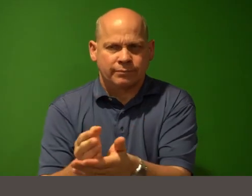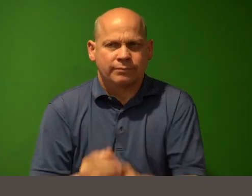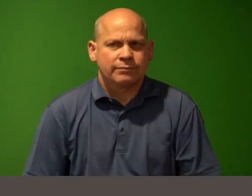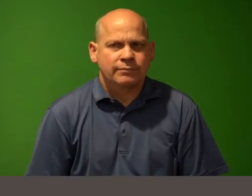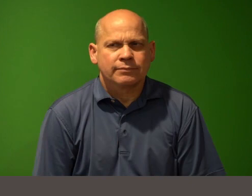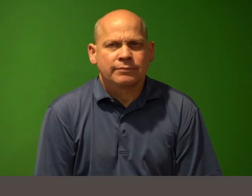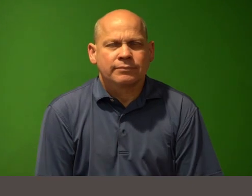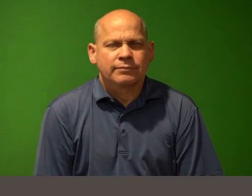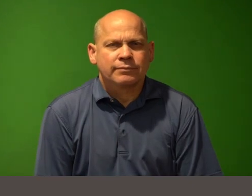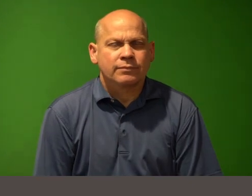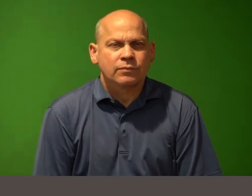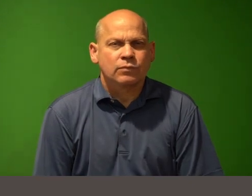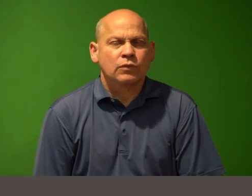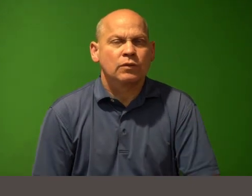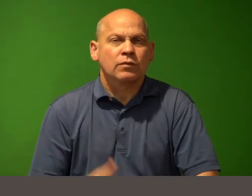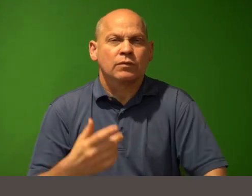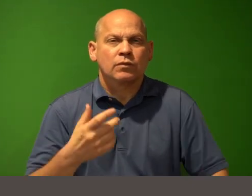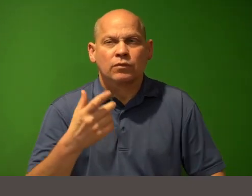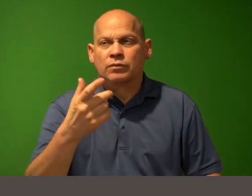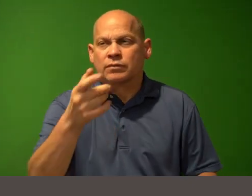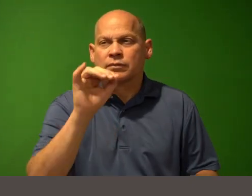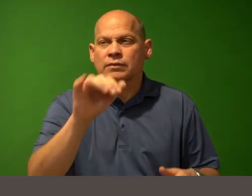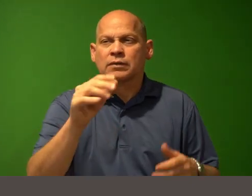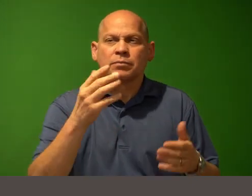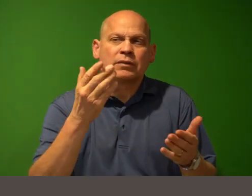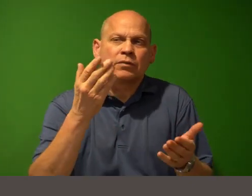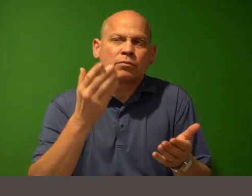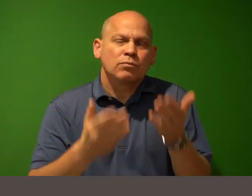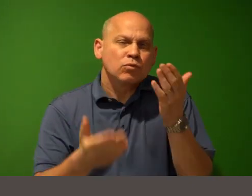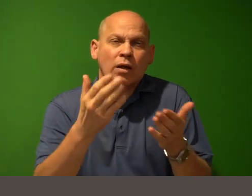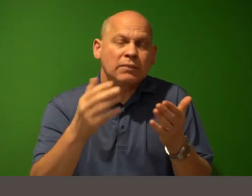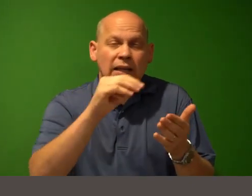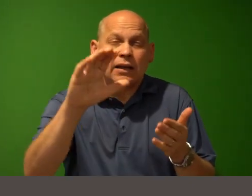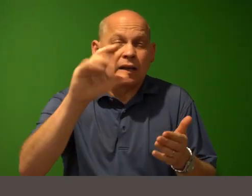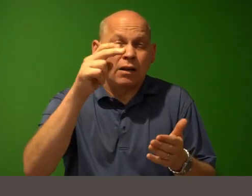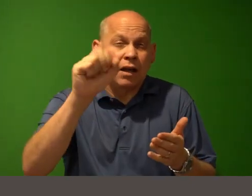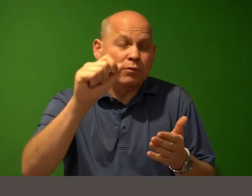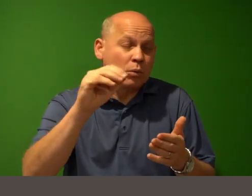Randomness, probability, and chaos, oh my.